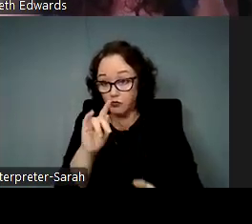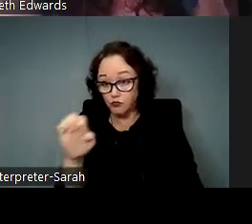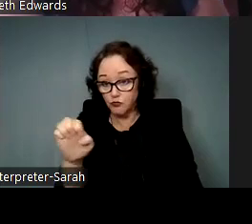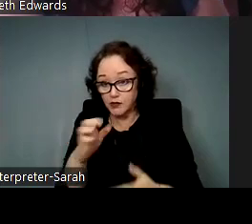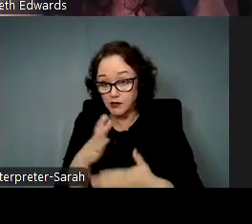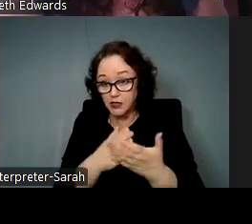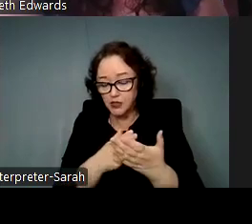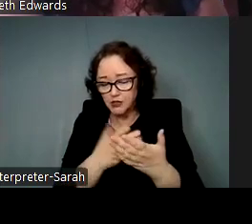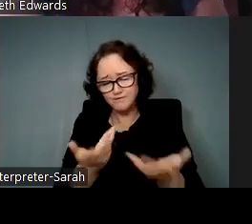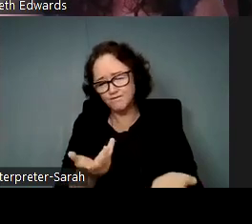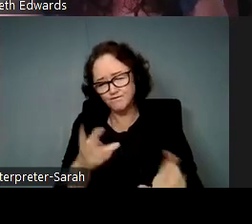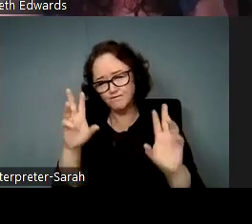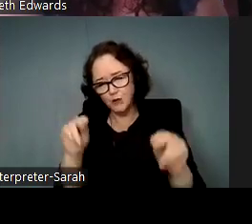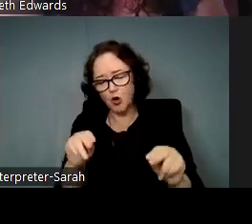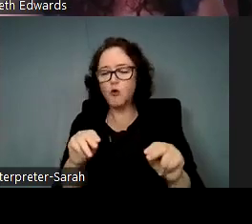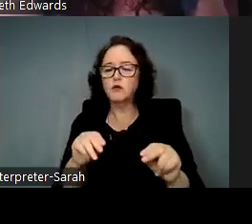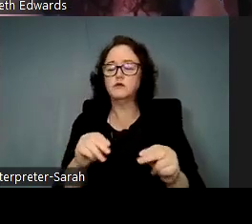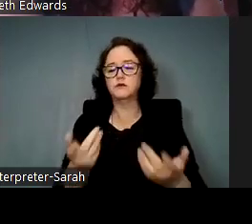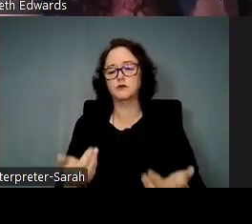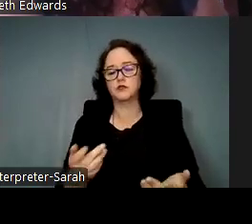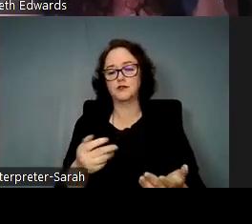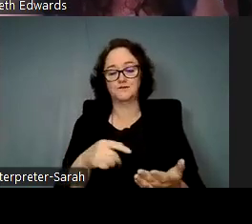they're paying people for the service, and it's not enough for